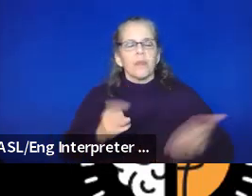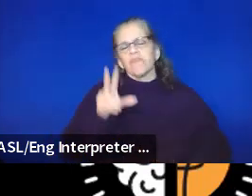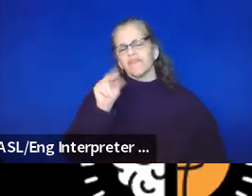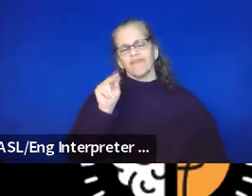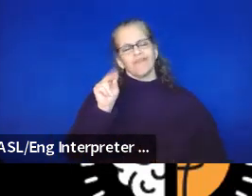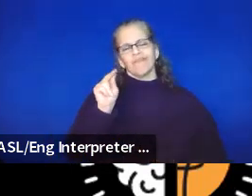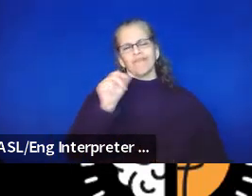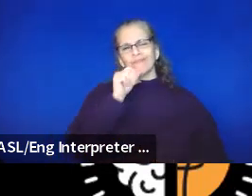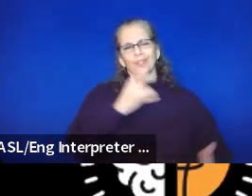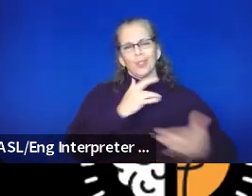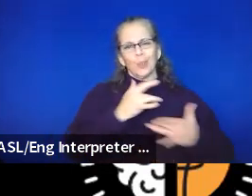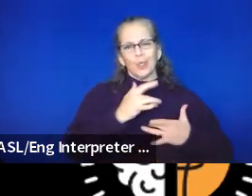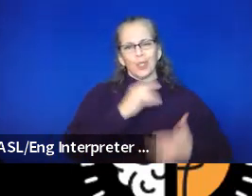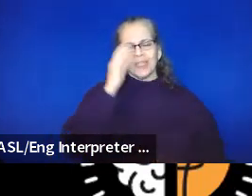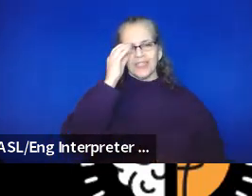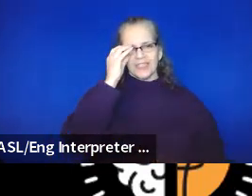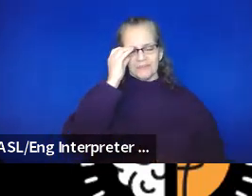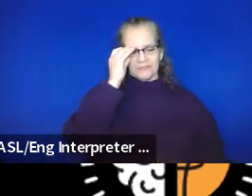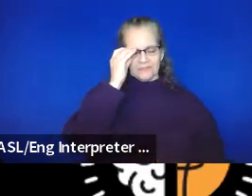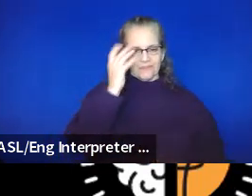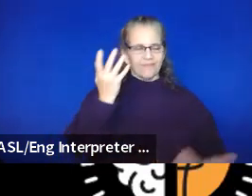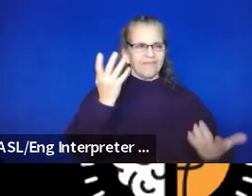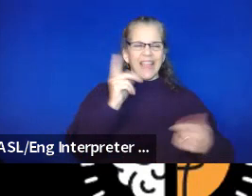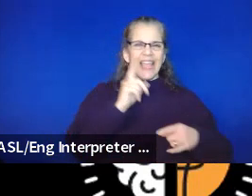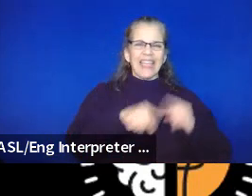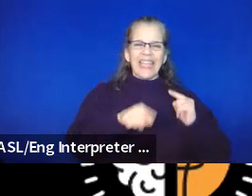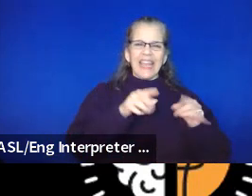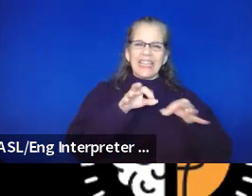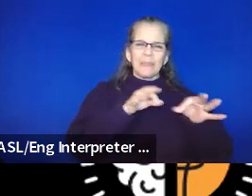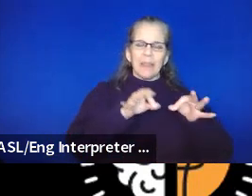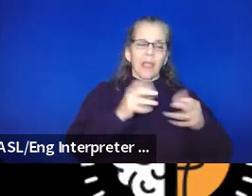I can really explain all that well, but, like, when I'm in the operating room, medicine is